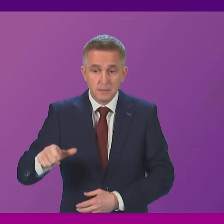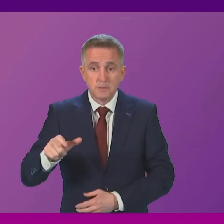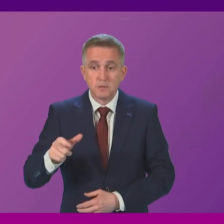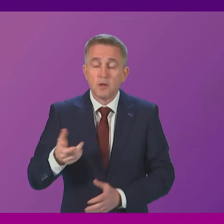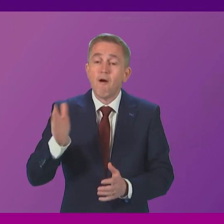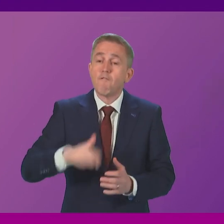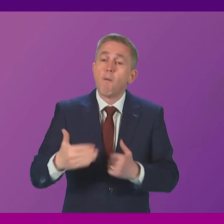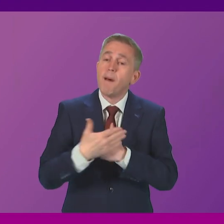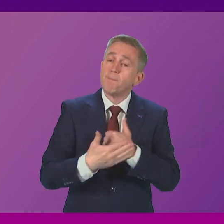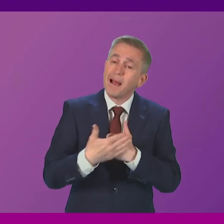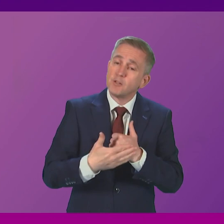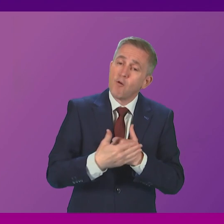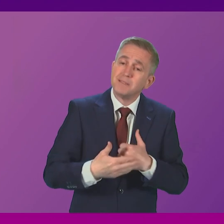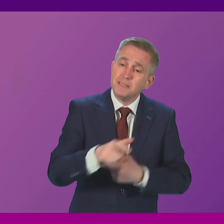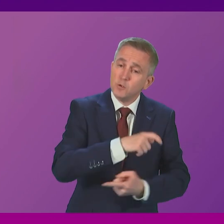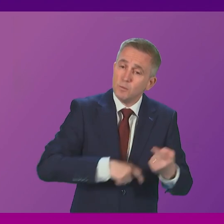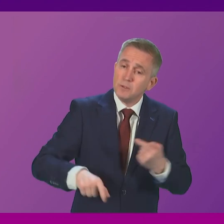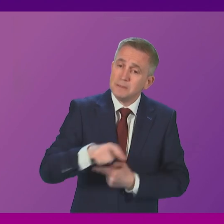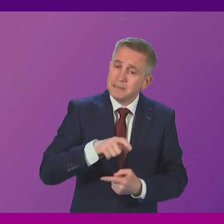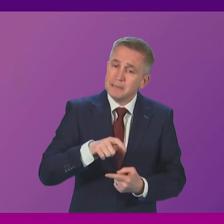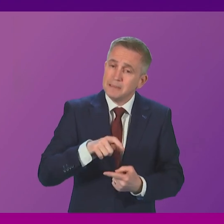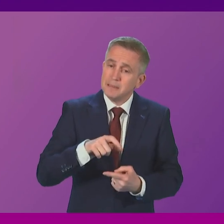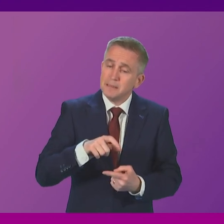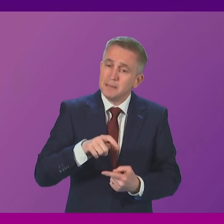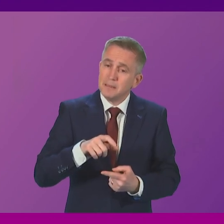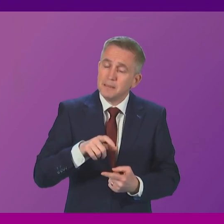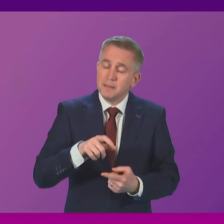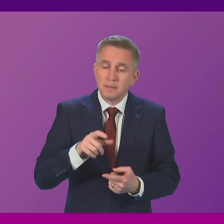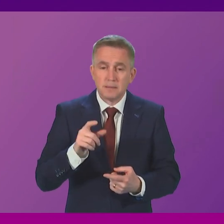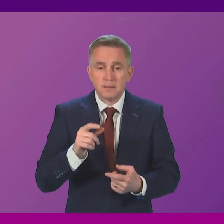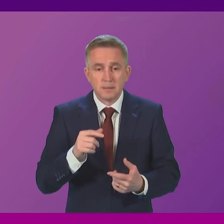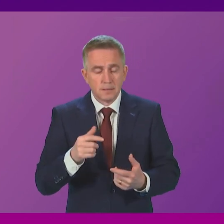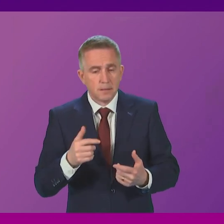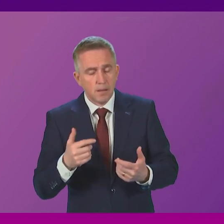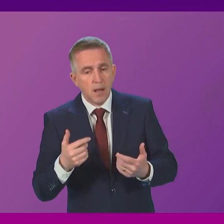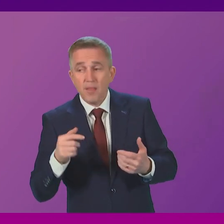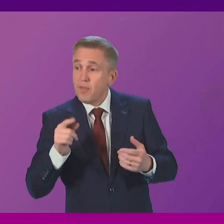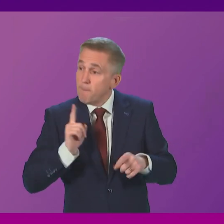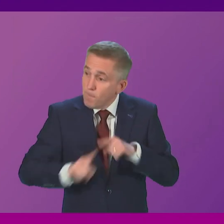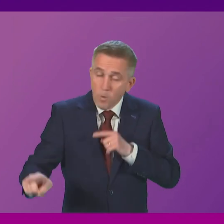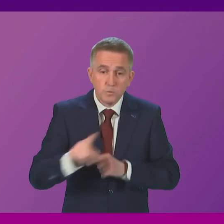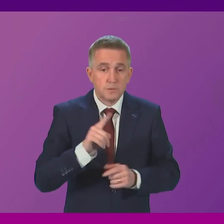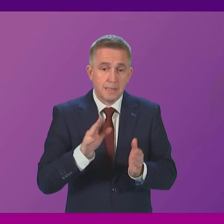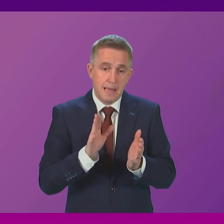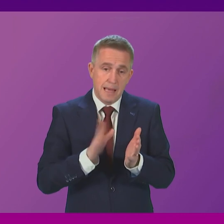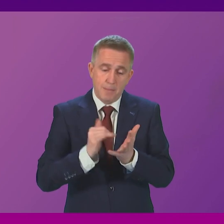minority ethnic communities, a majority of MSPs in this Parliament belong to two parties